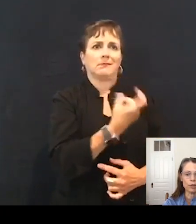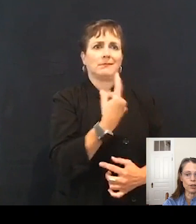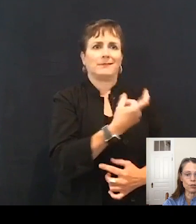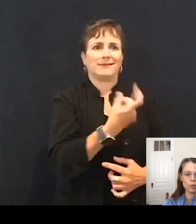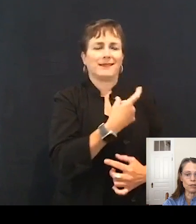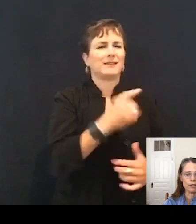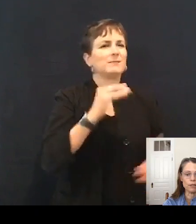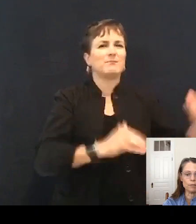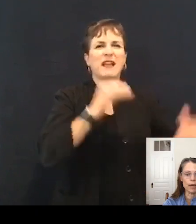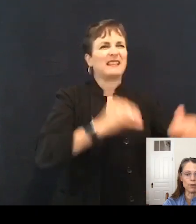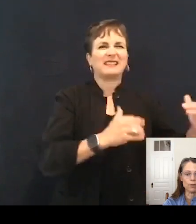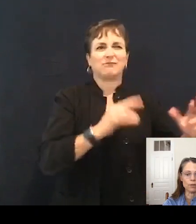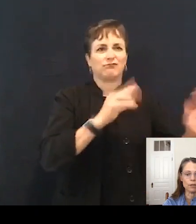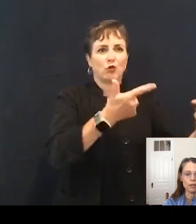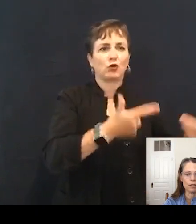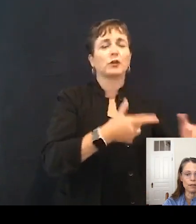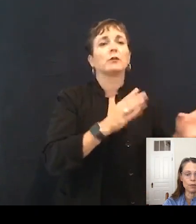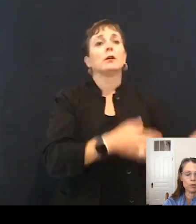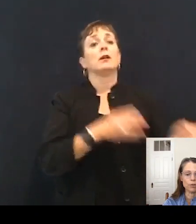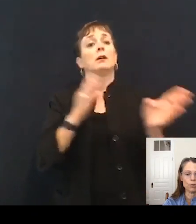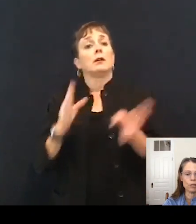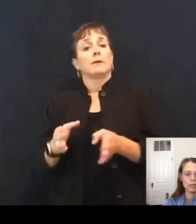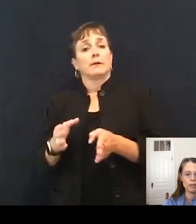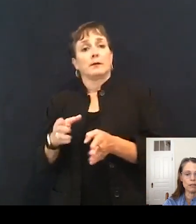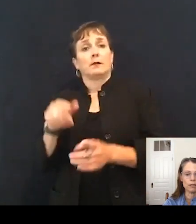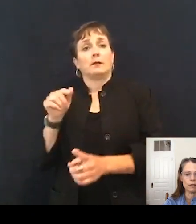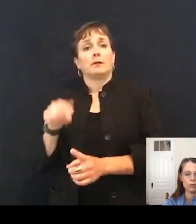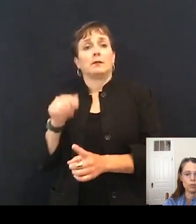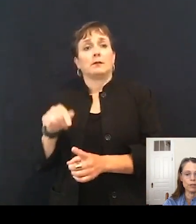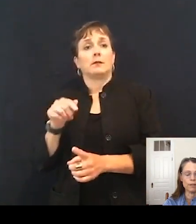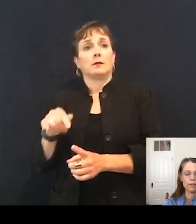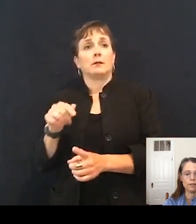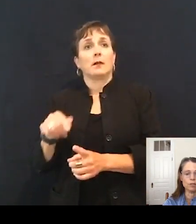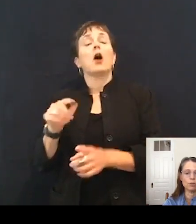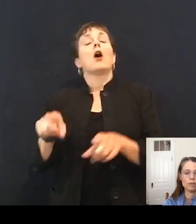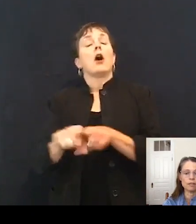mouse that was treated with the 216 ASO, and